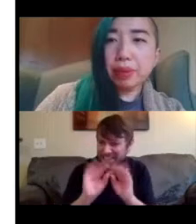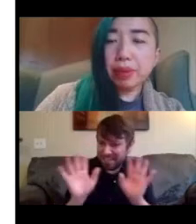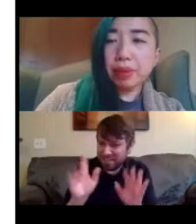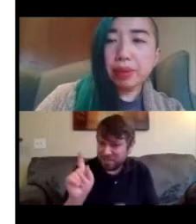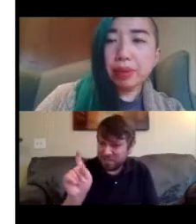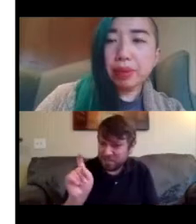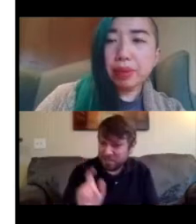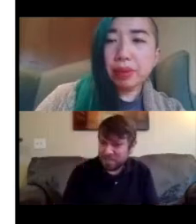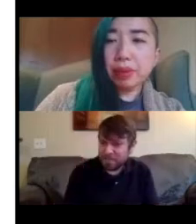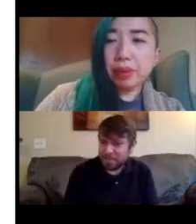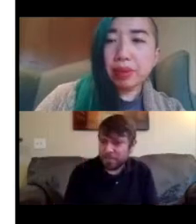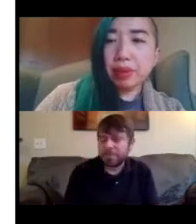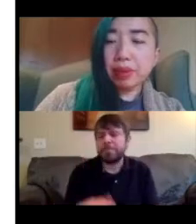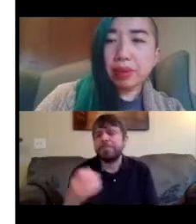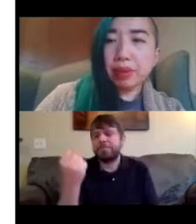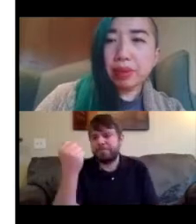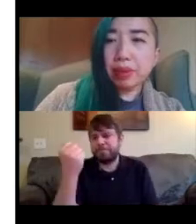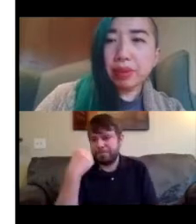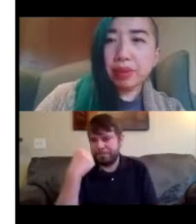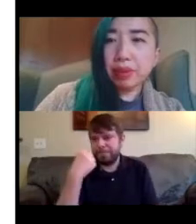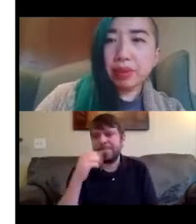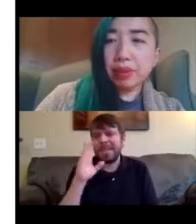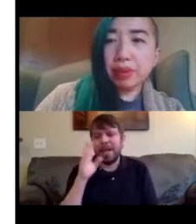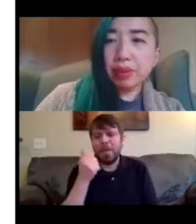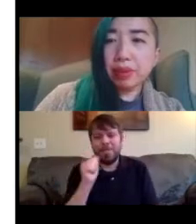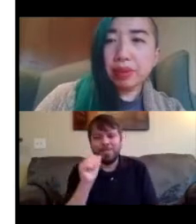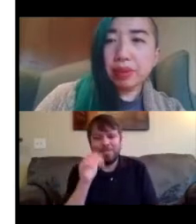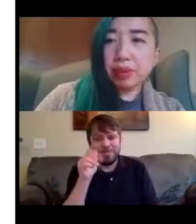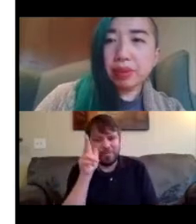Yeah, I'll just try to listen. I don't want to interrupt people. I'm sorry.